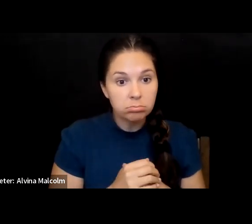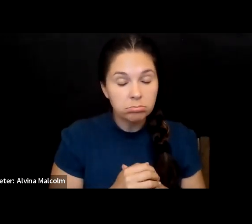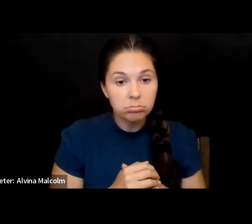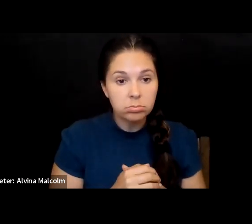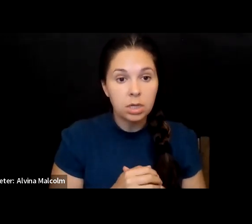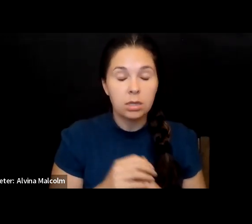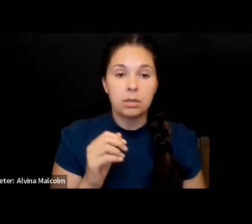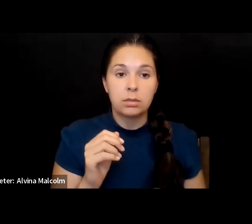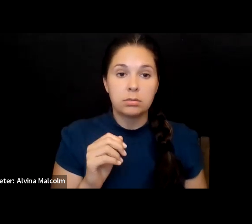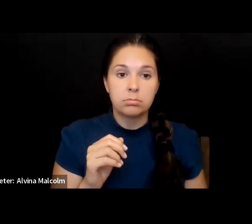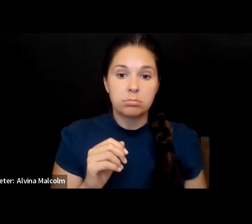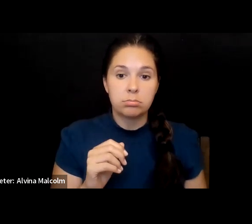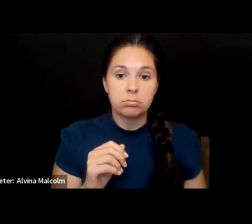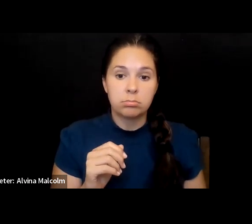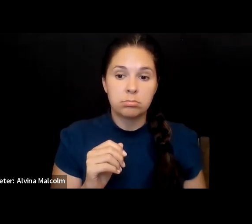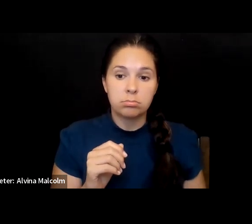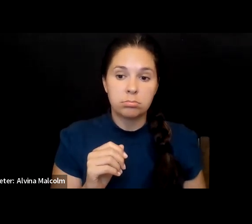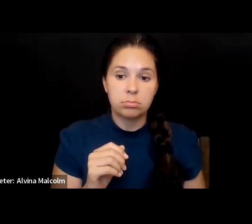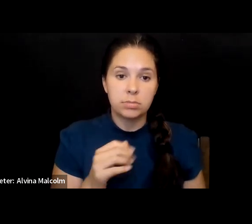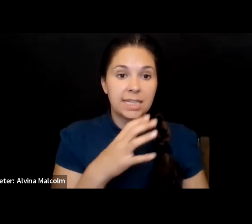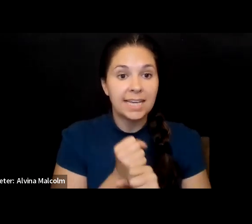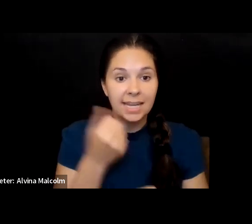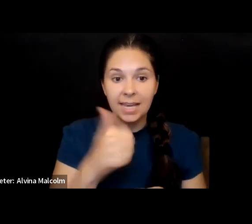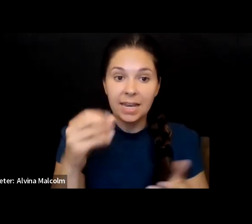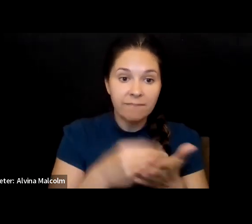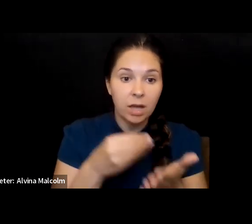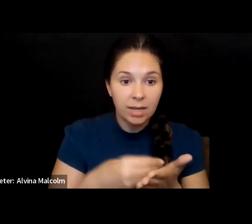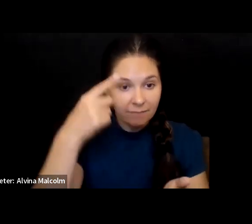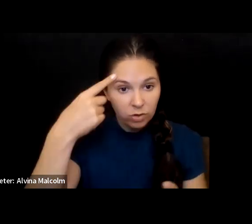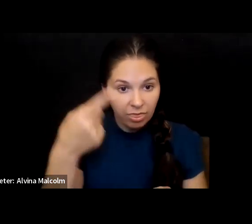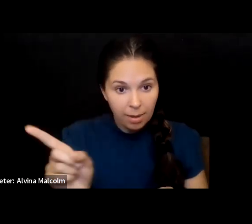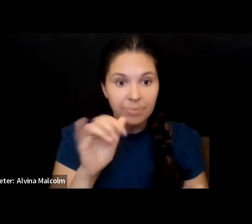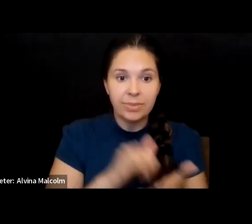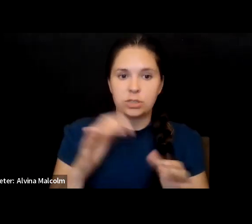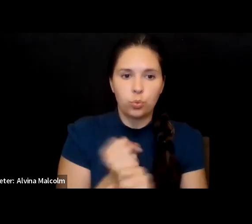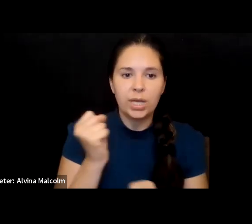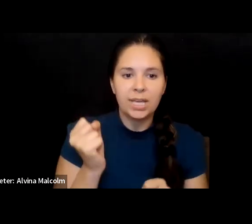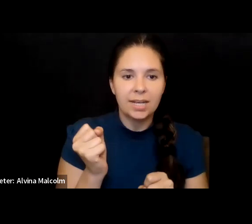That came from the EOC to do the work